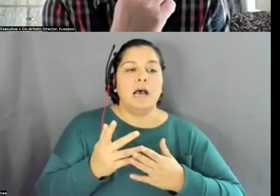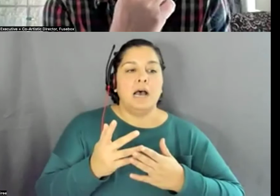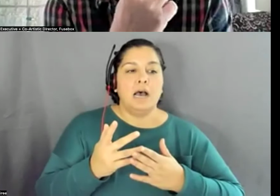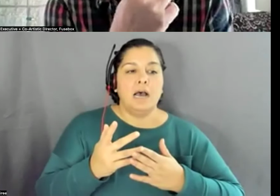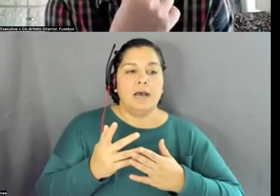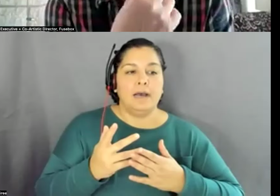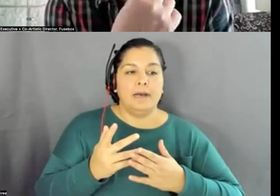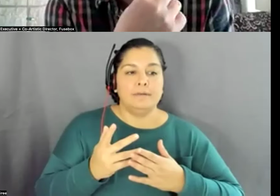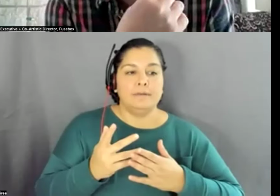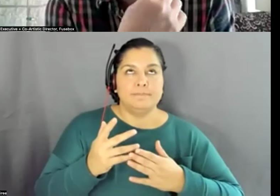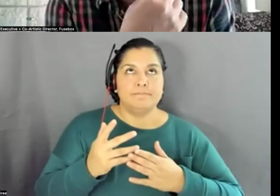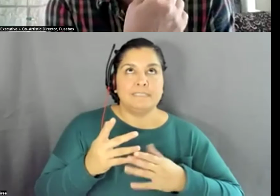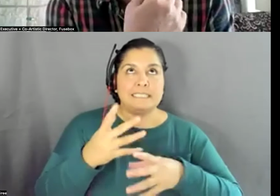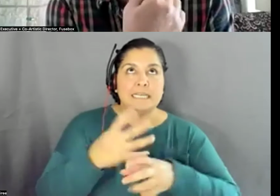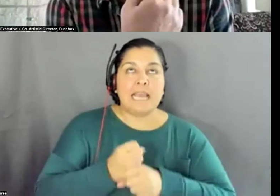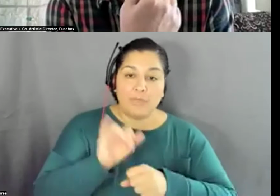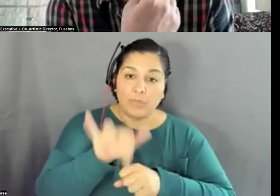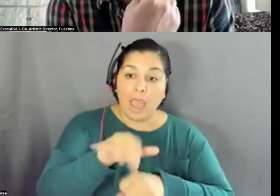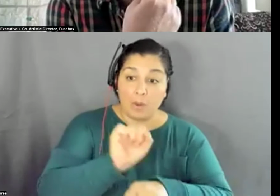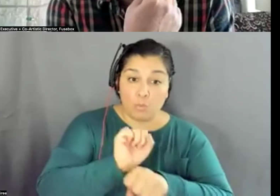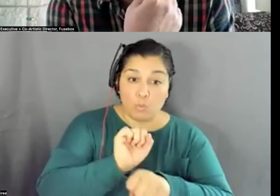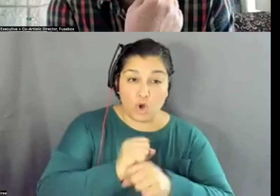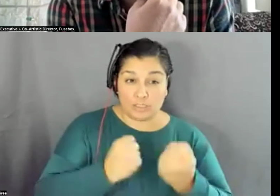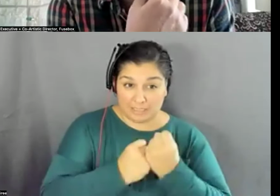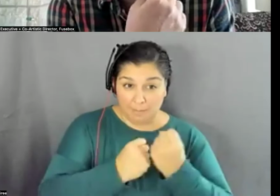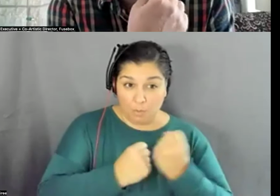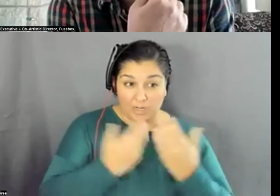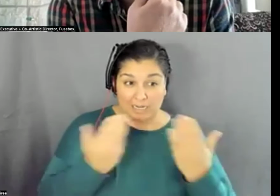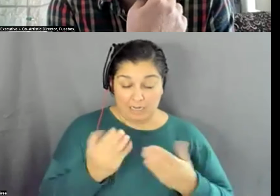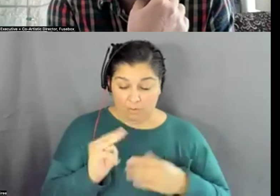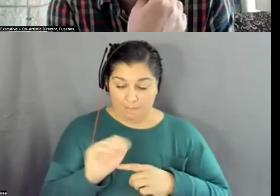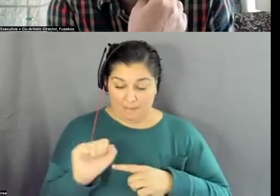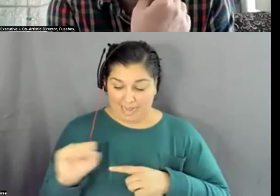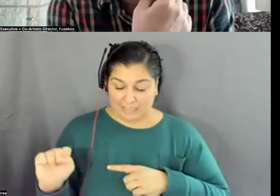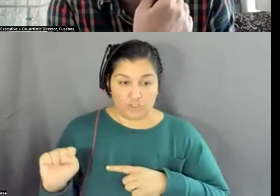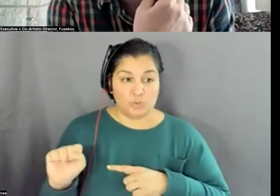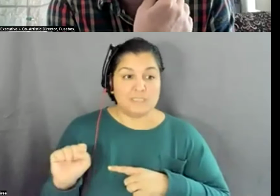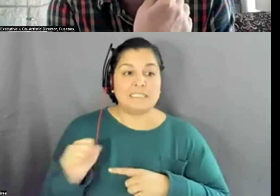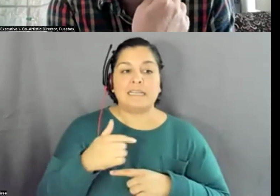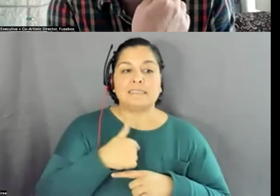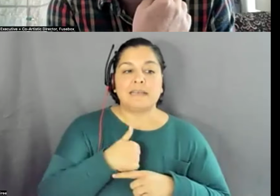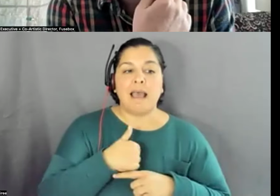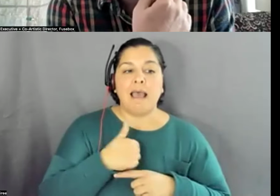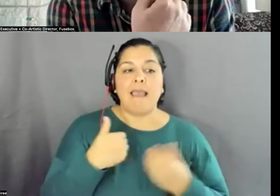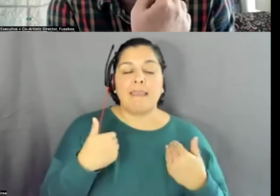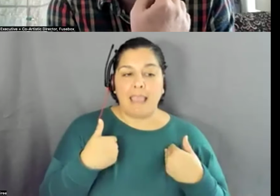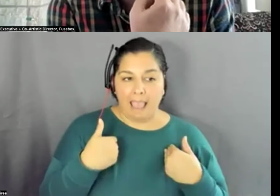supported, in Massachusetts, I have I went to Amherst College.